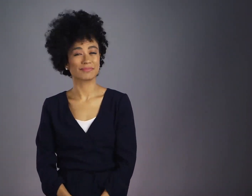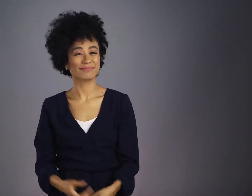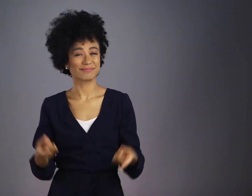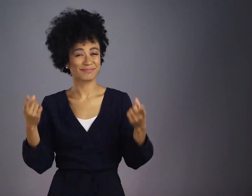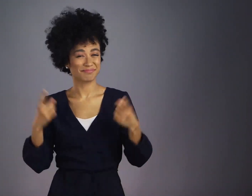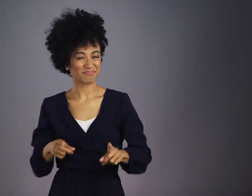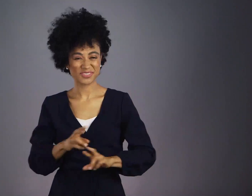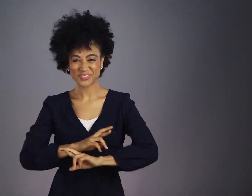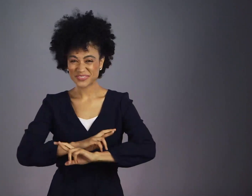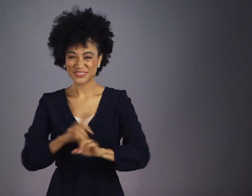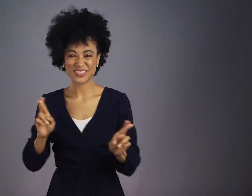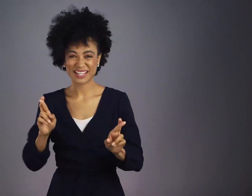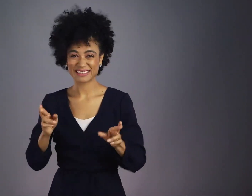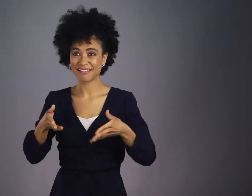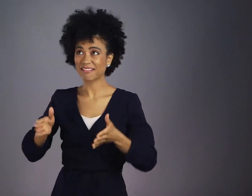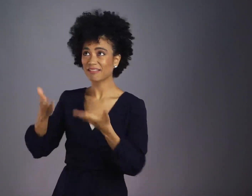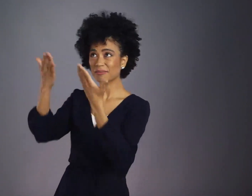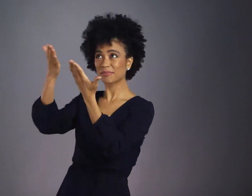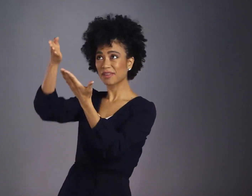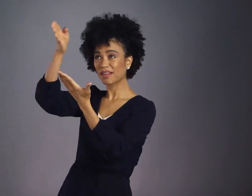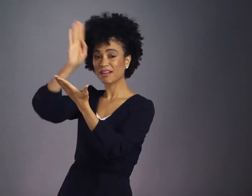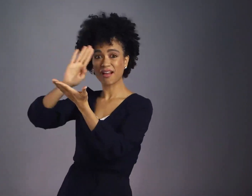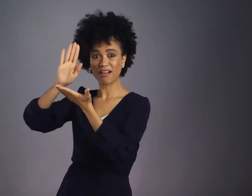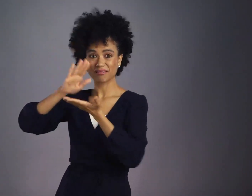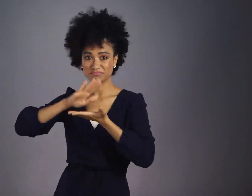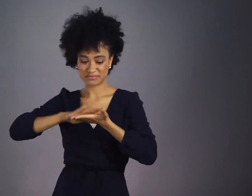When ready, we say something like this: